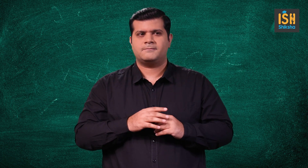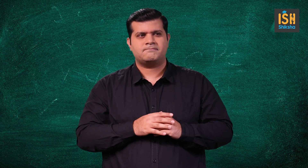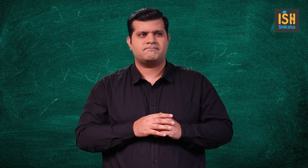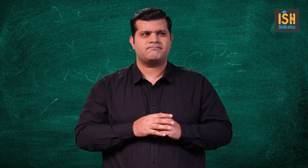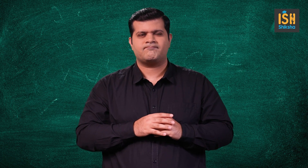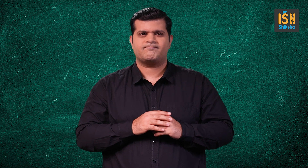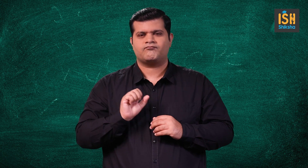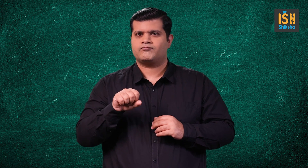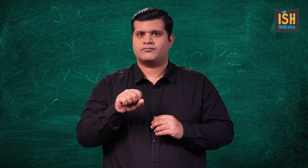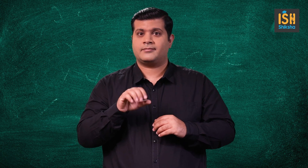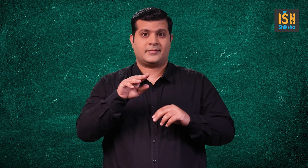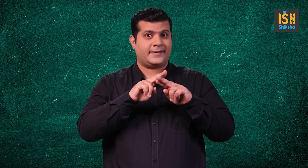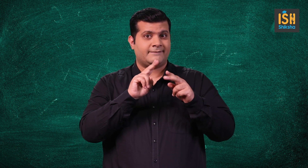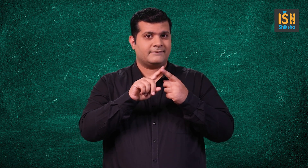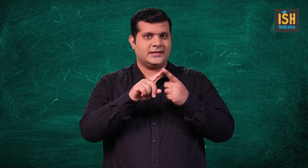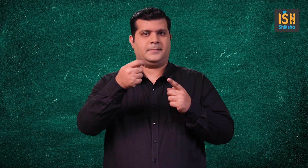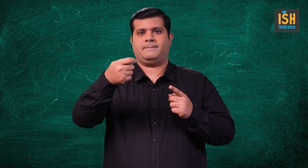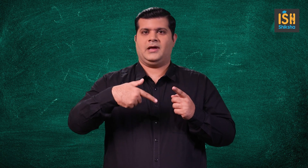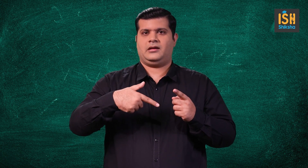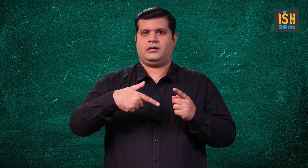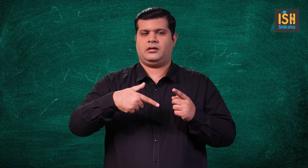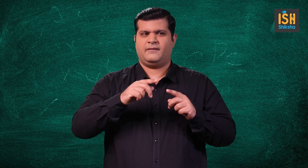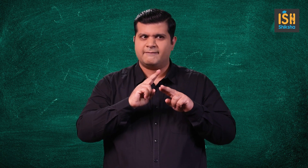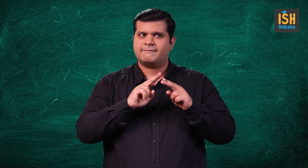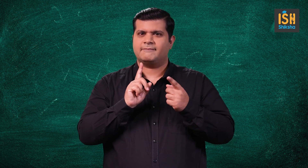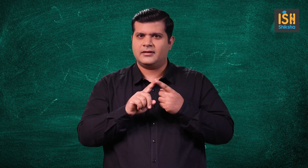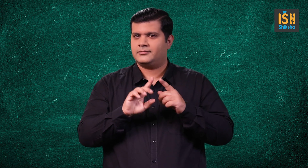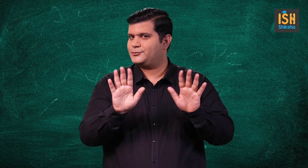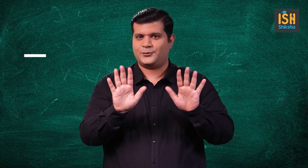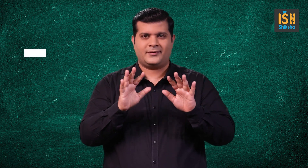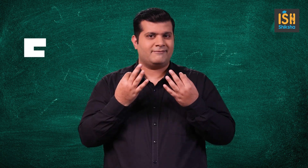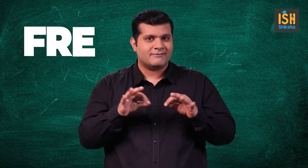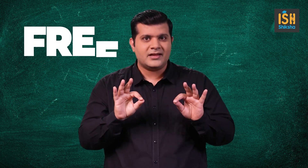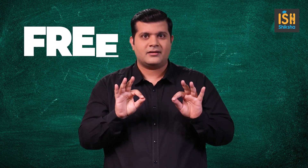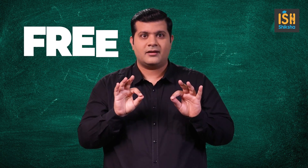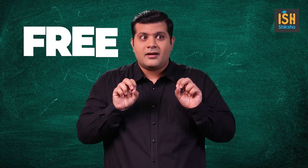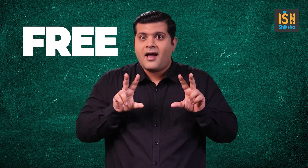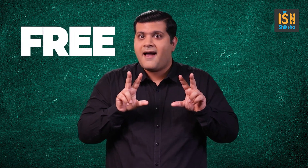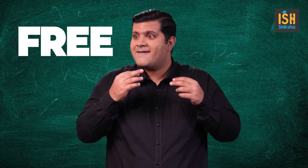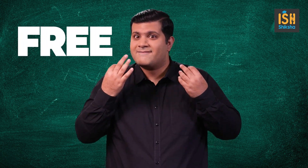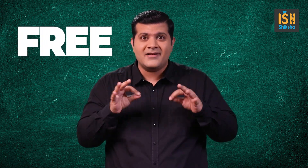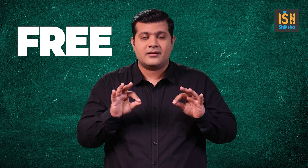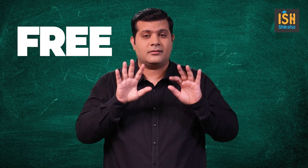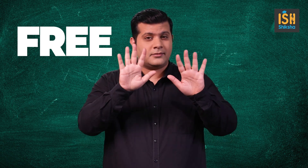Hmm! So, you have to pay a fee. Fees? No! It's free Surprised, it's free?